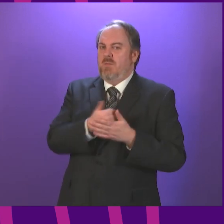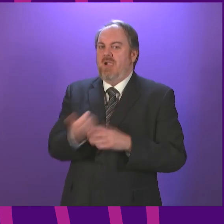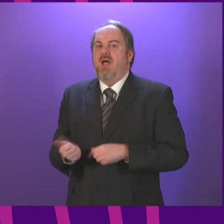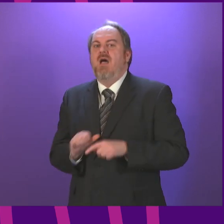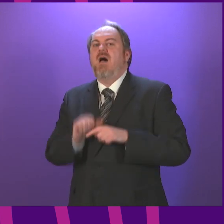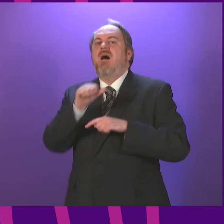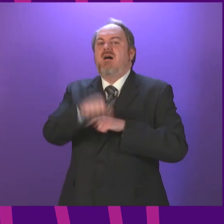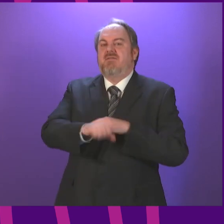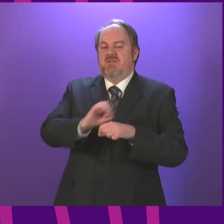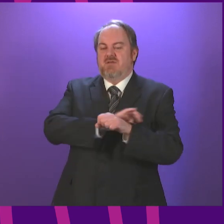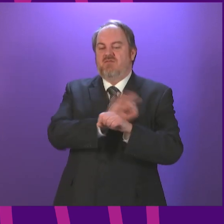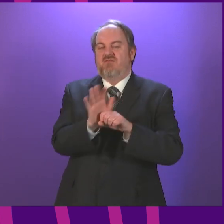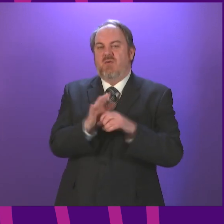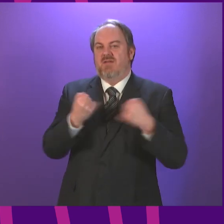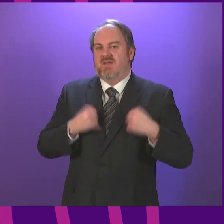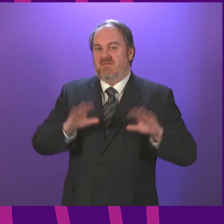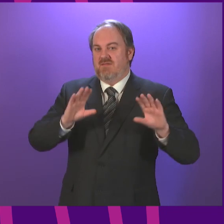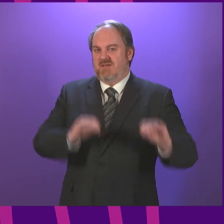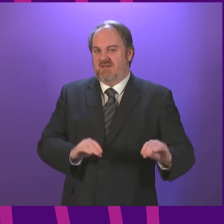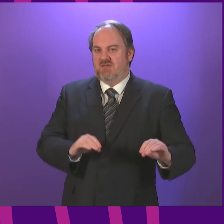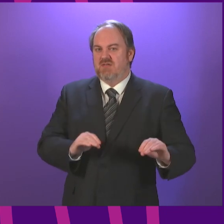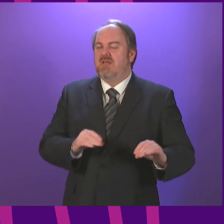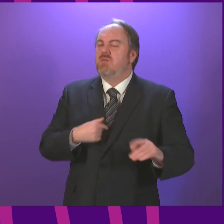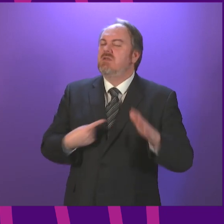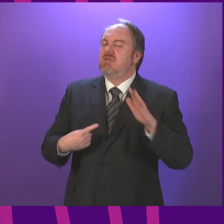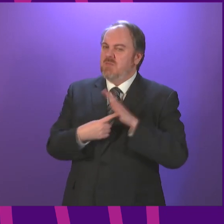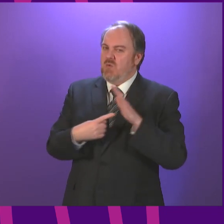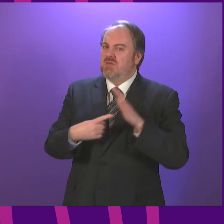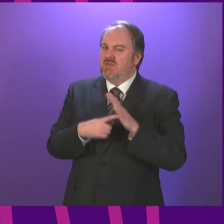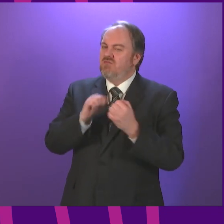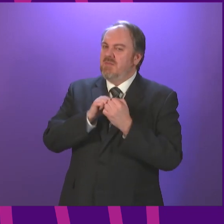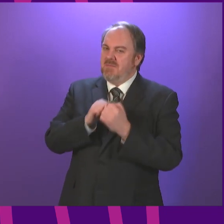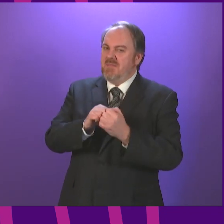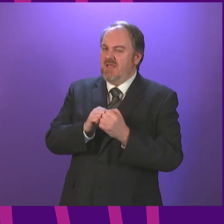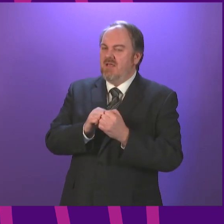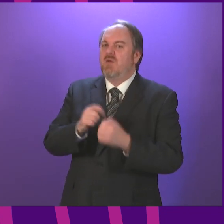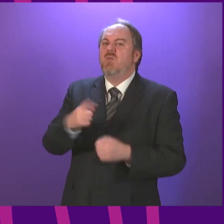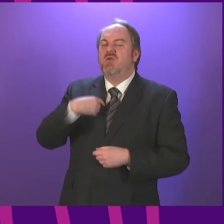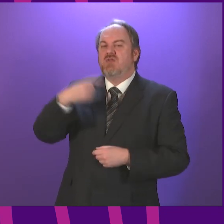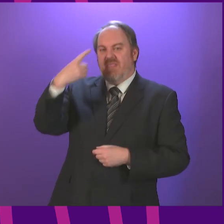we in this Parliament should focus on what unites us as a country, rather than what divides